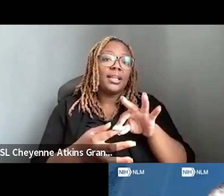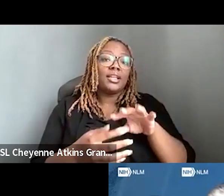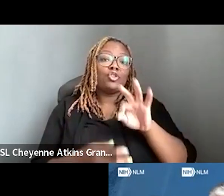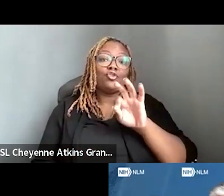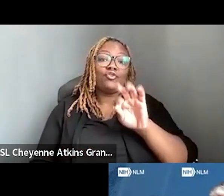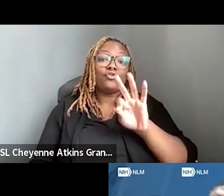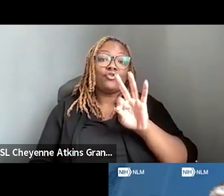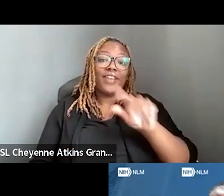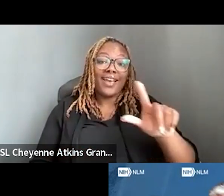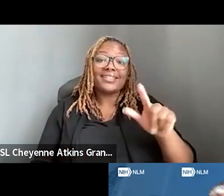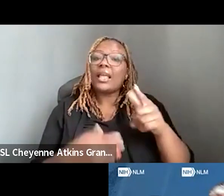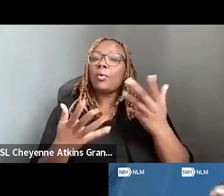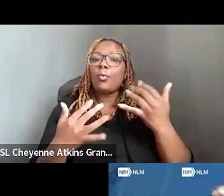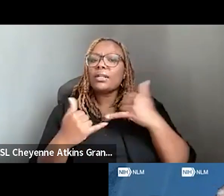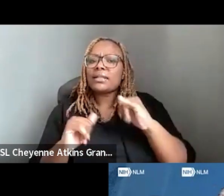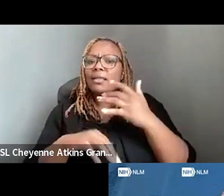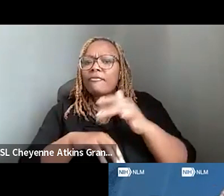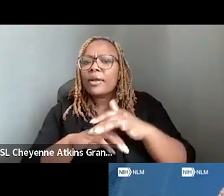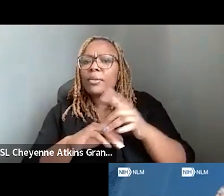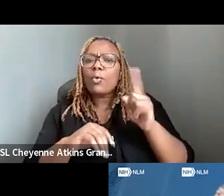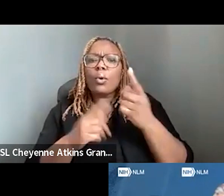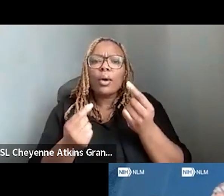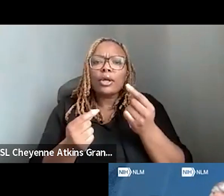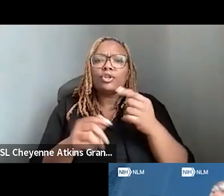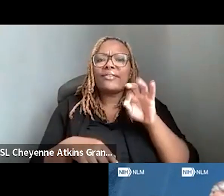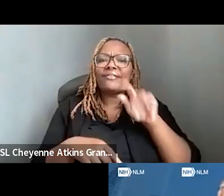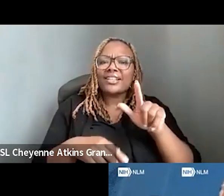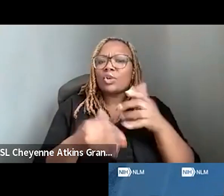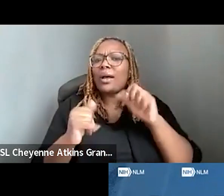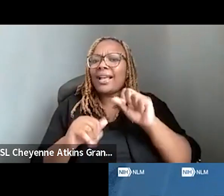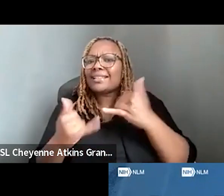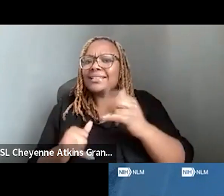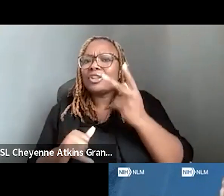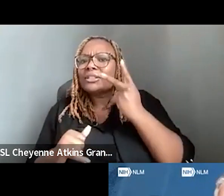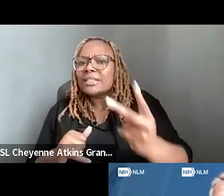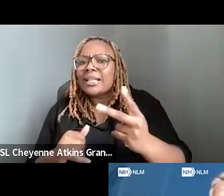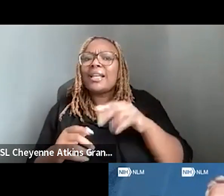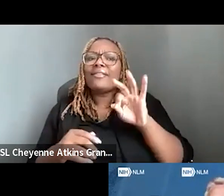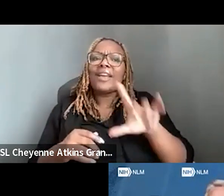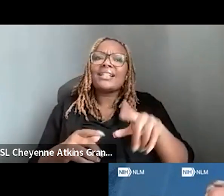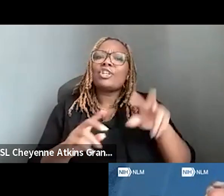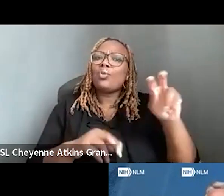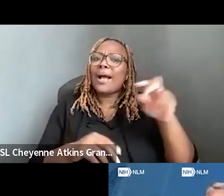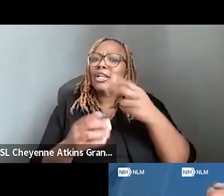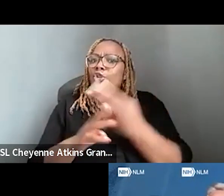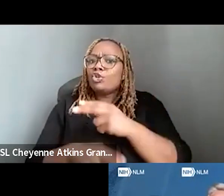and what is still available, and where do I go in FastLane? Or what can I still see in FastLane? Do I have to go to Research.gov?